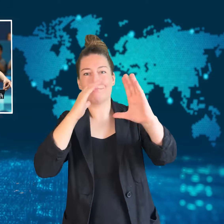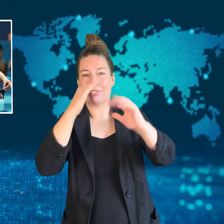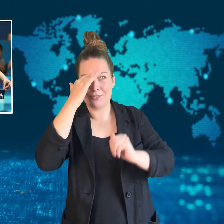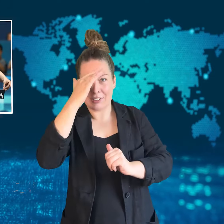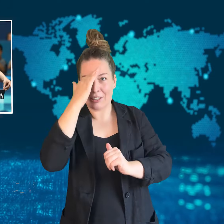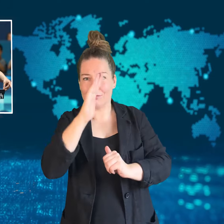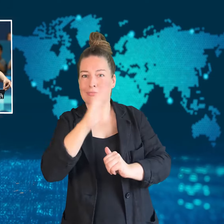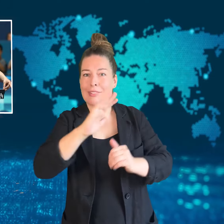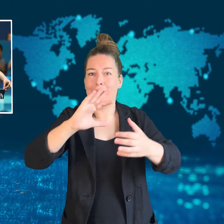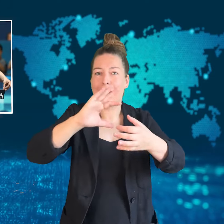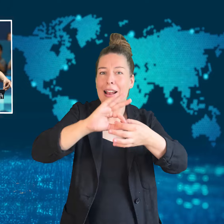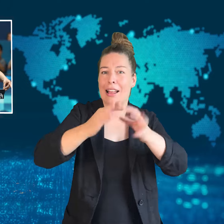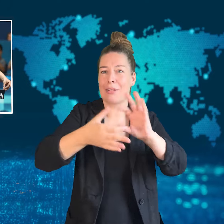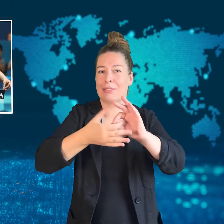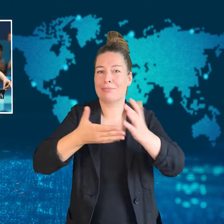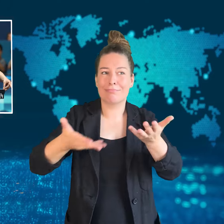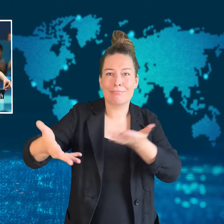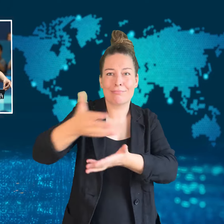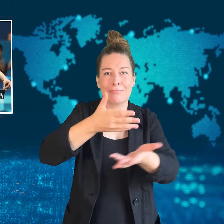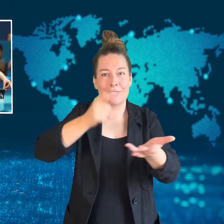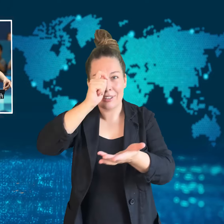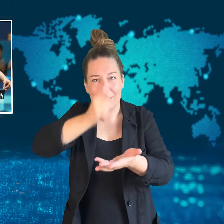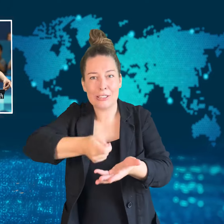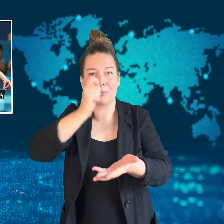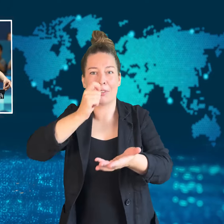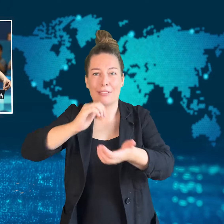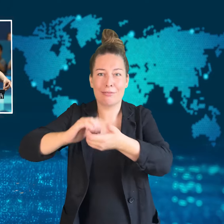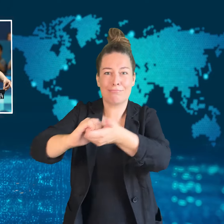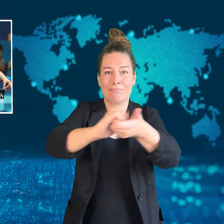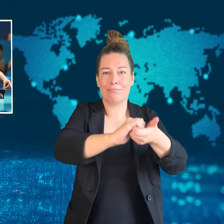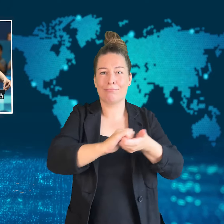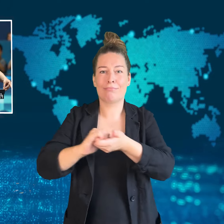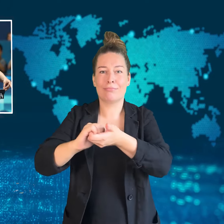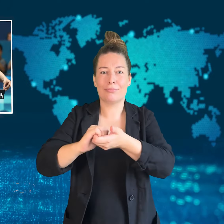the values of respect and friendship.